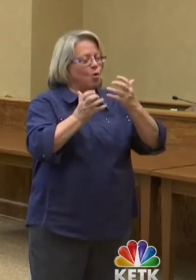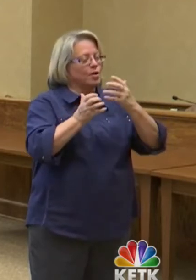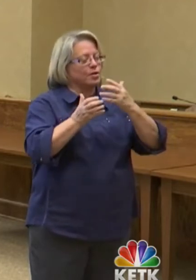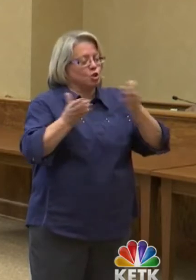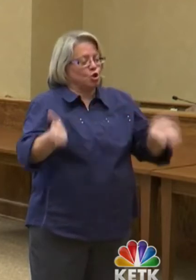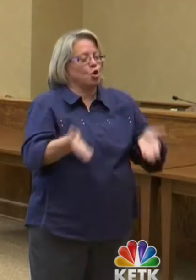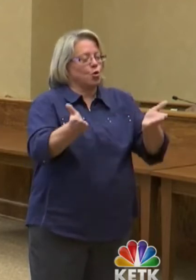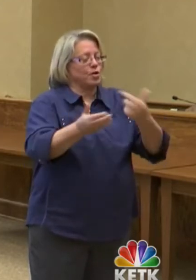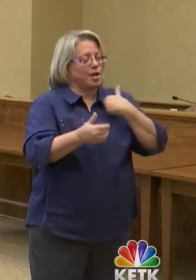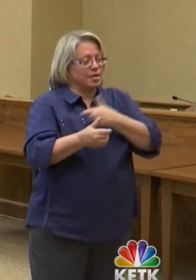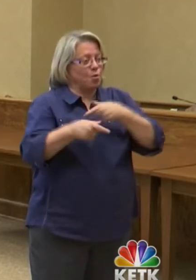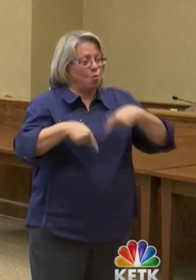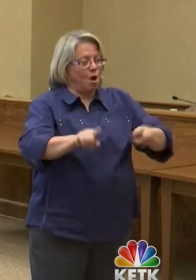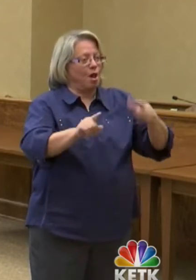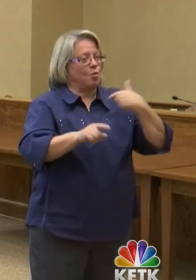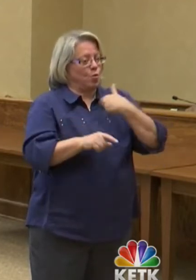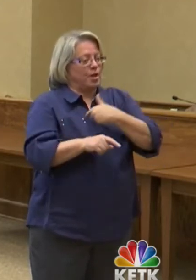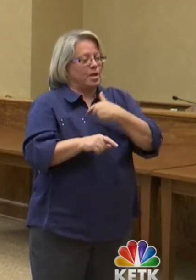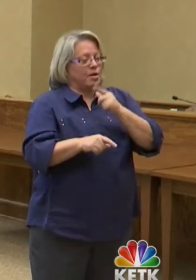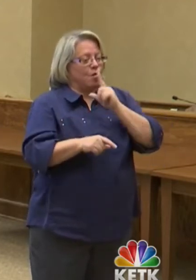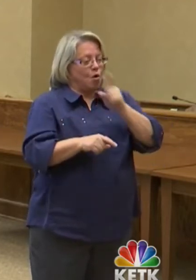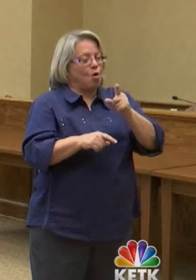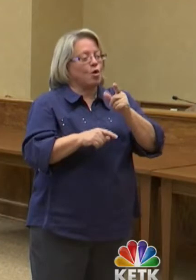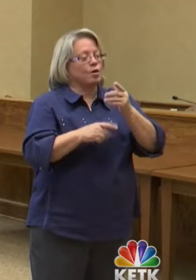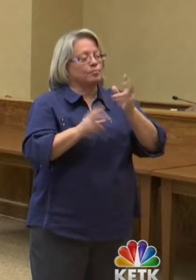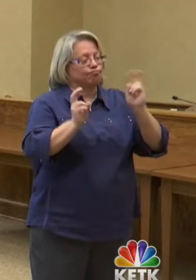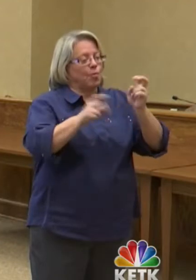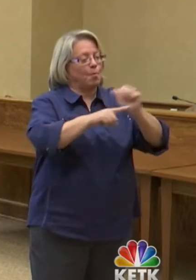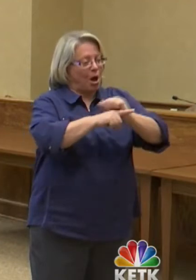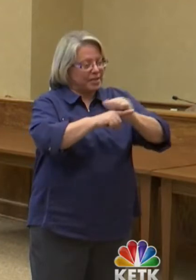ARE HAPPENING. WE CANNOT BY NO MEANS LET UP